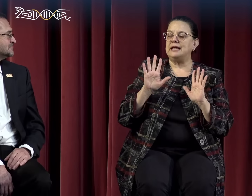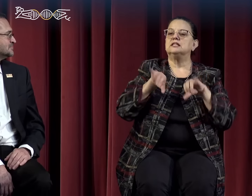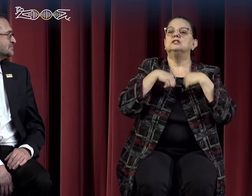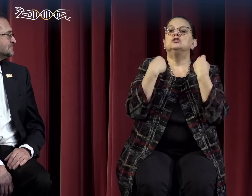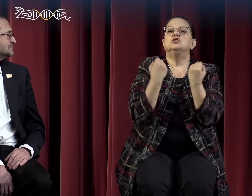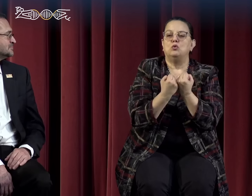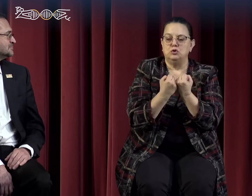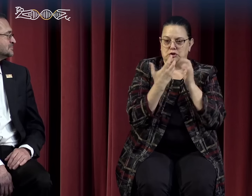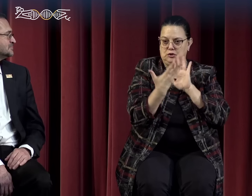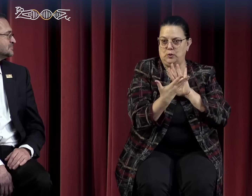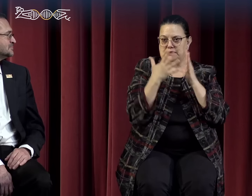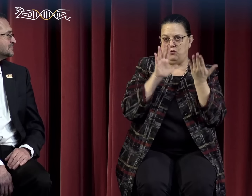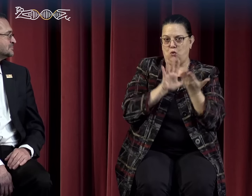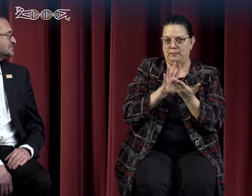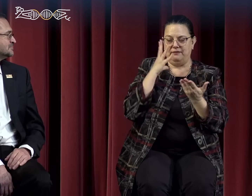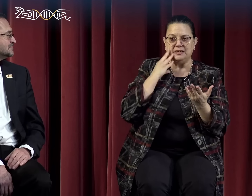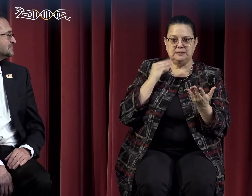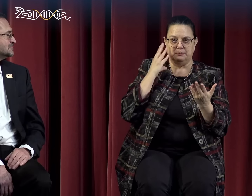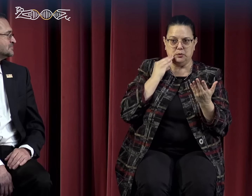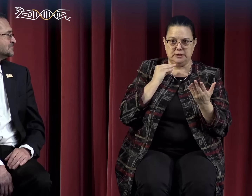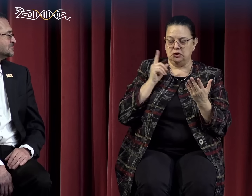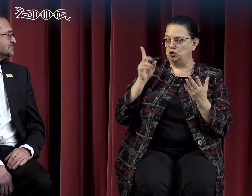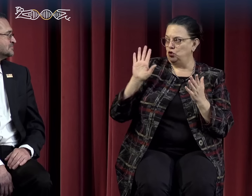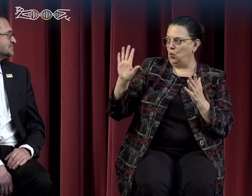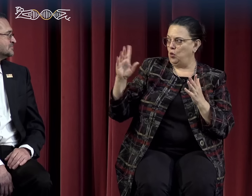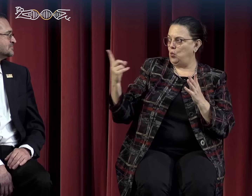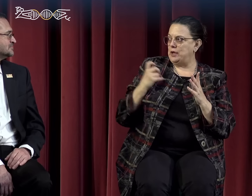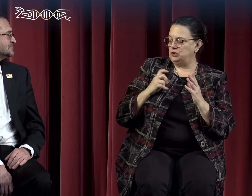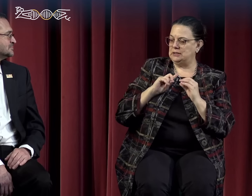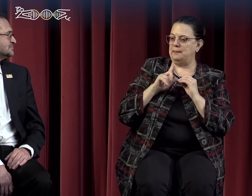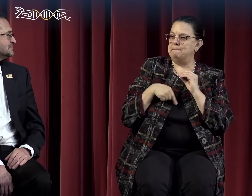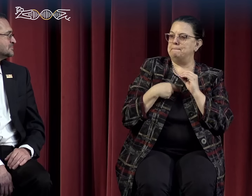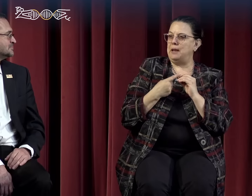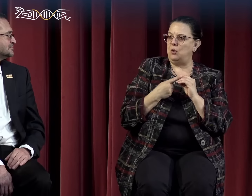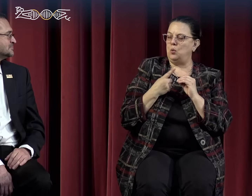we talk. They may have chose to use ASL that's a transformative experience.